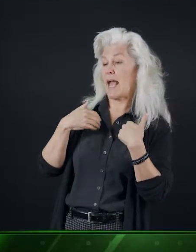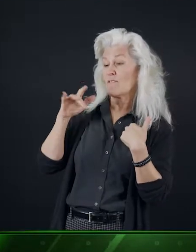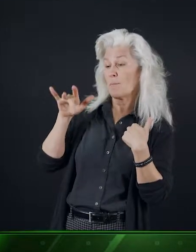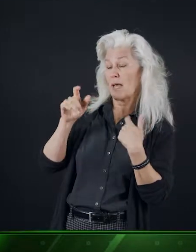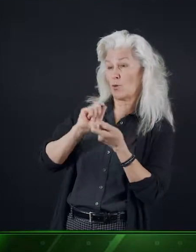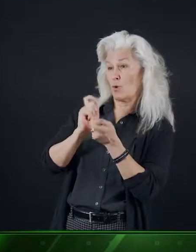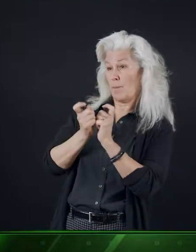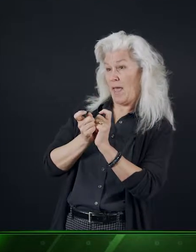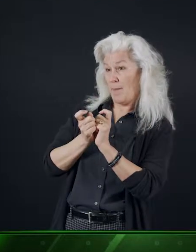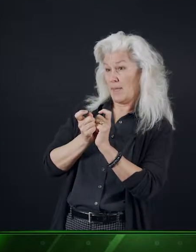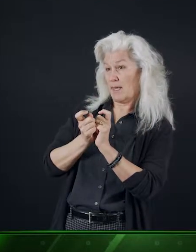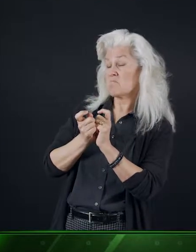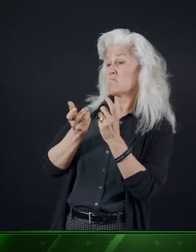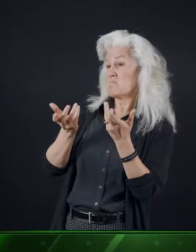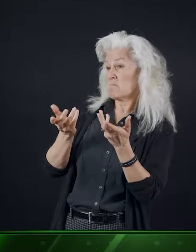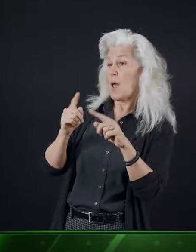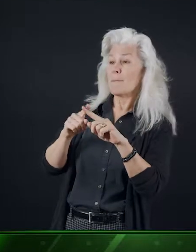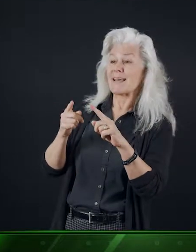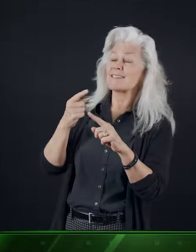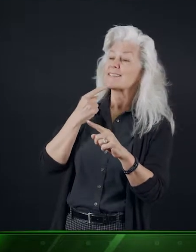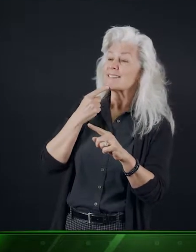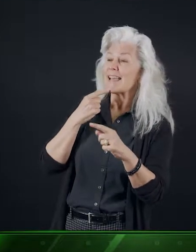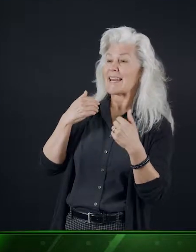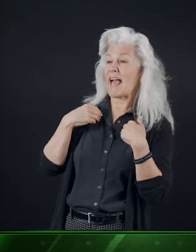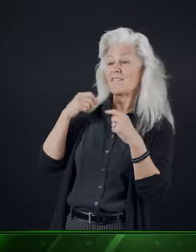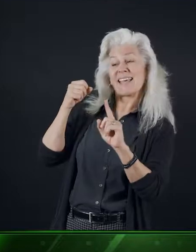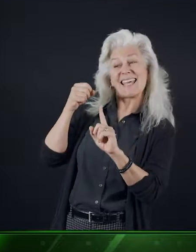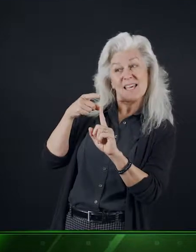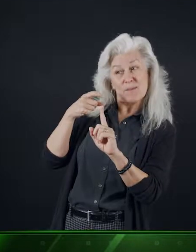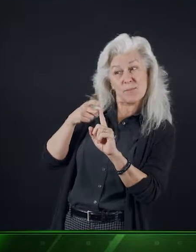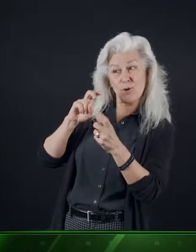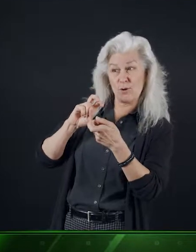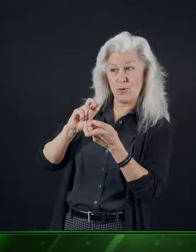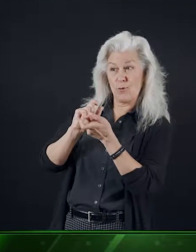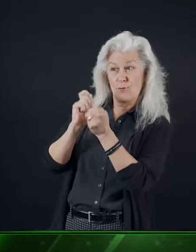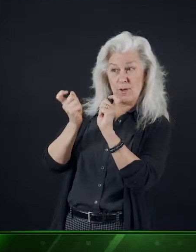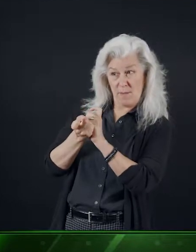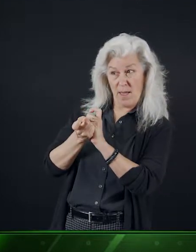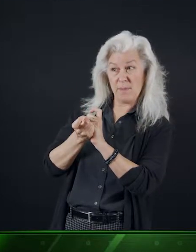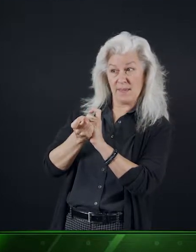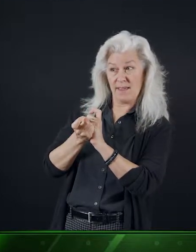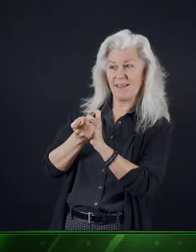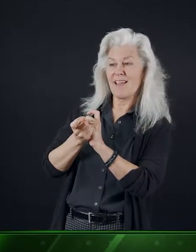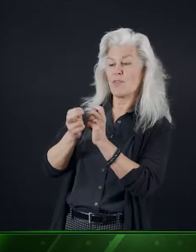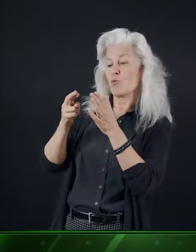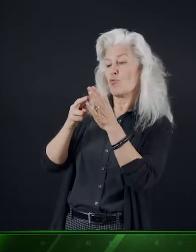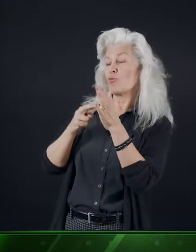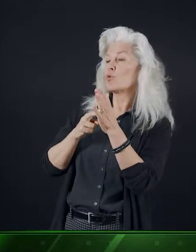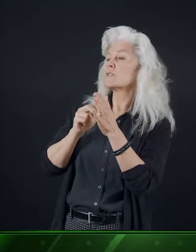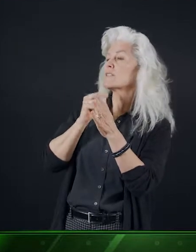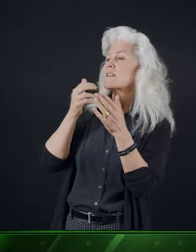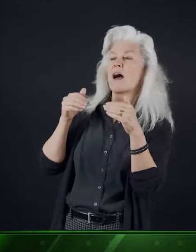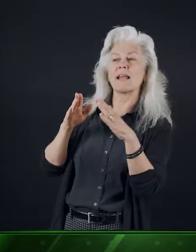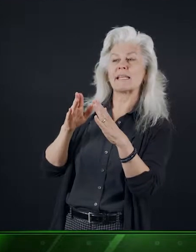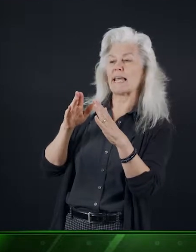there's criteria about not just allowing buttons to be swapped, but also allowing both the X and Y-axis for certain input to be inverted,